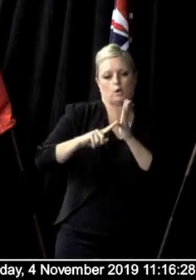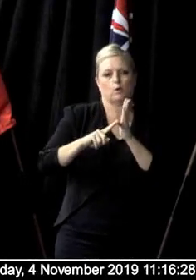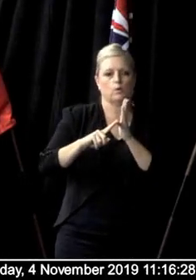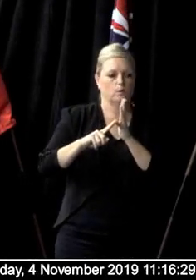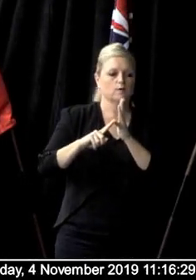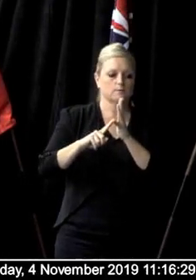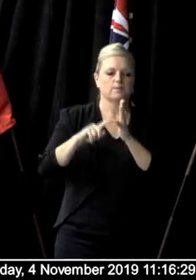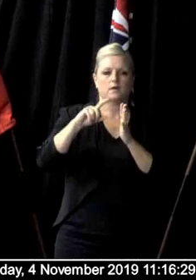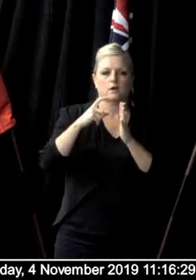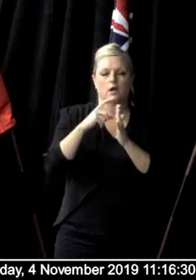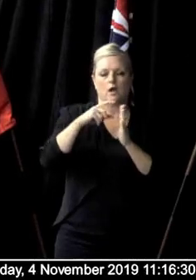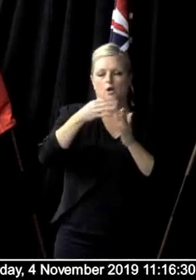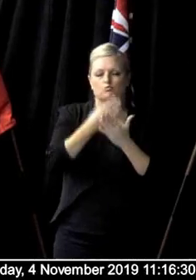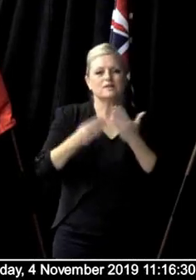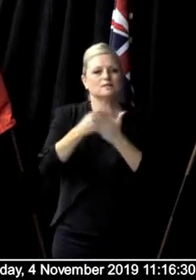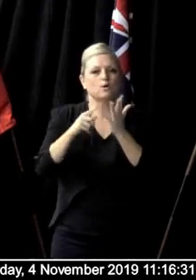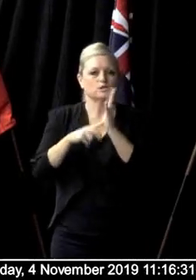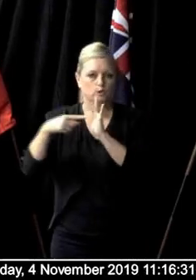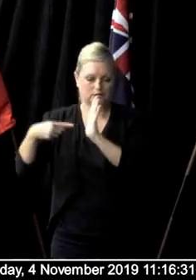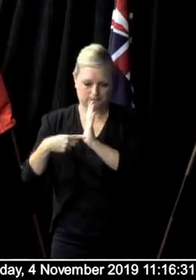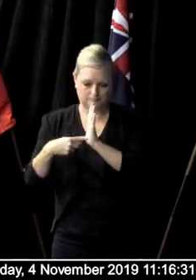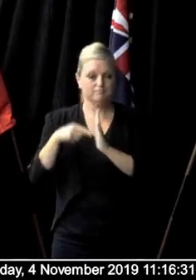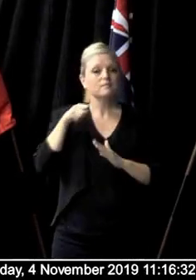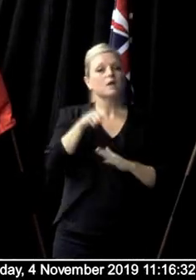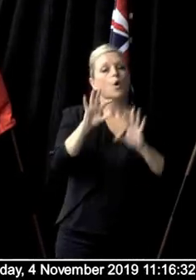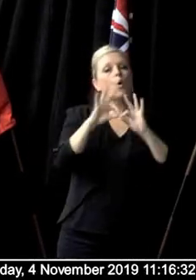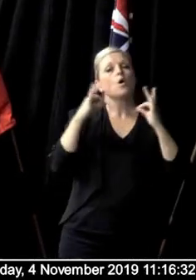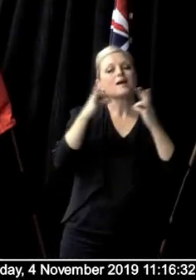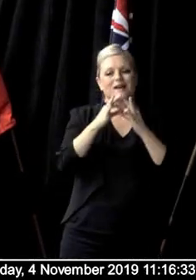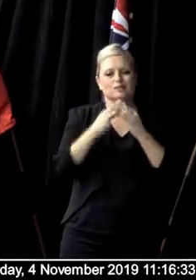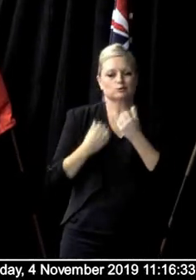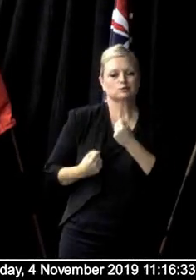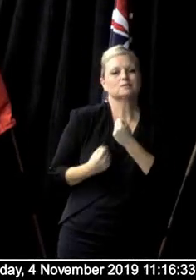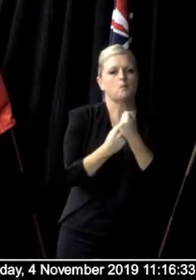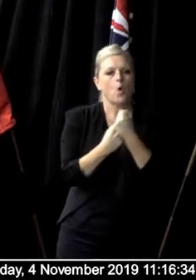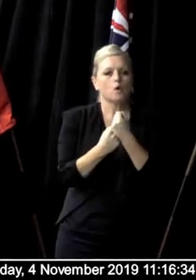CRU is a community organisation that focuses on building the advocacy capability of families.